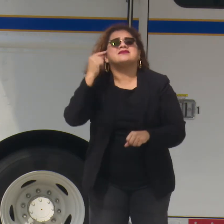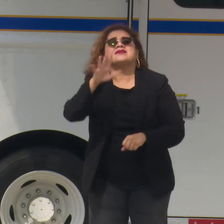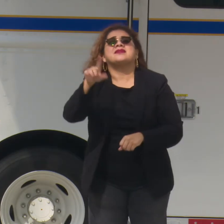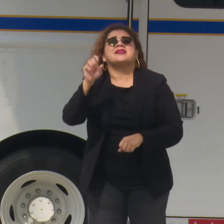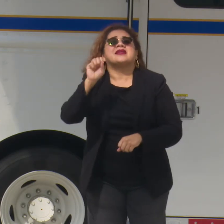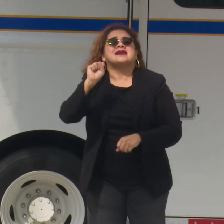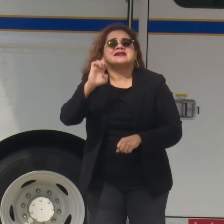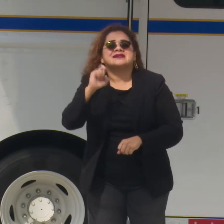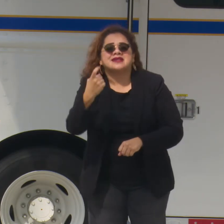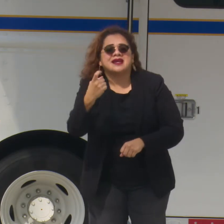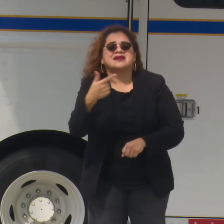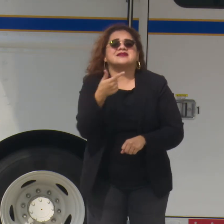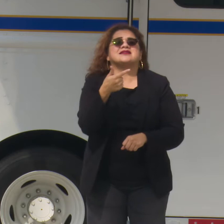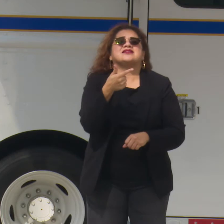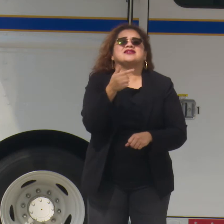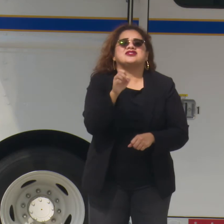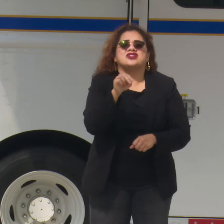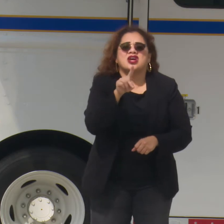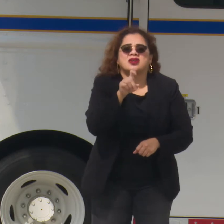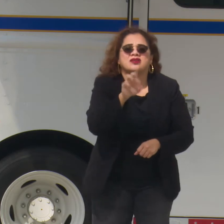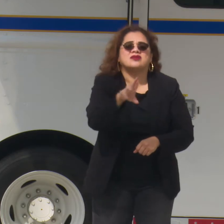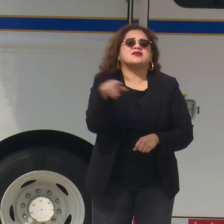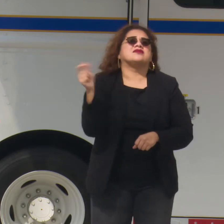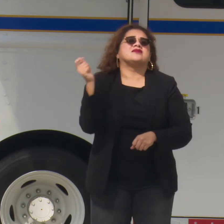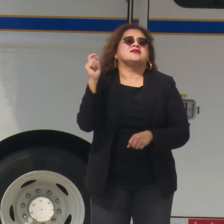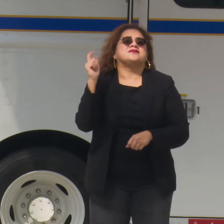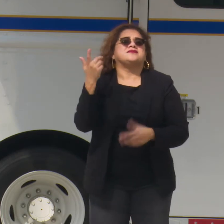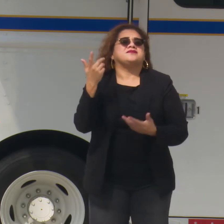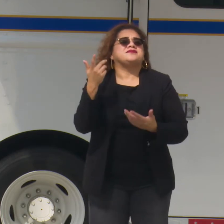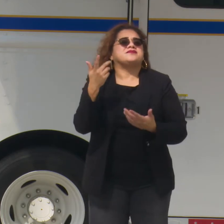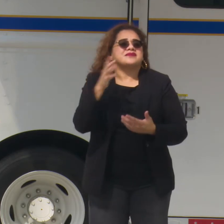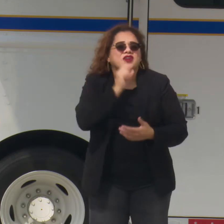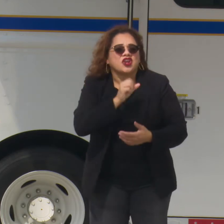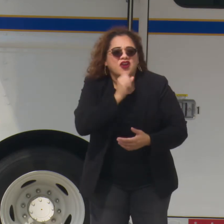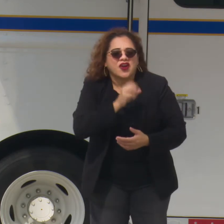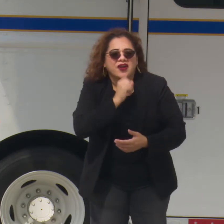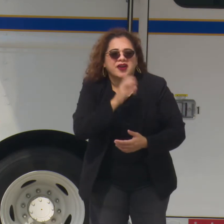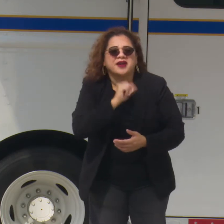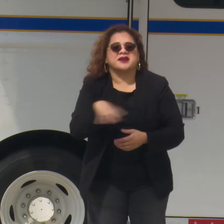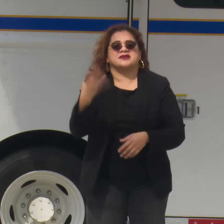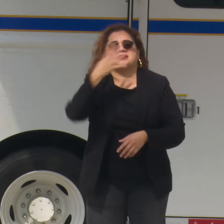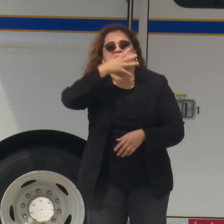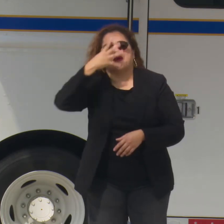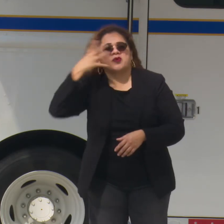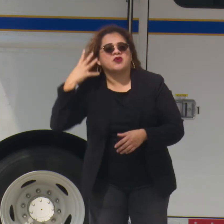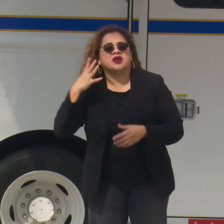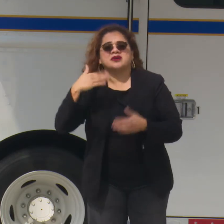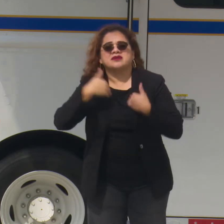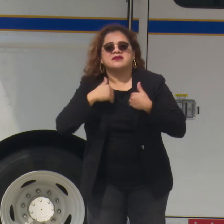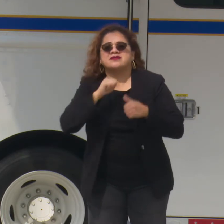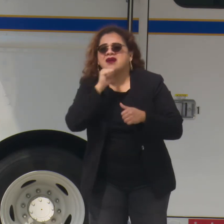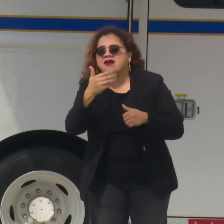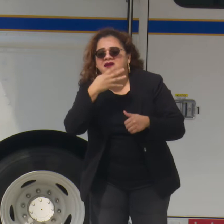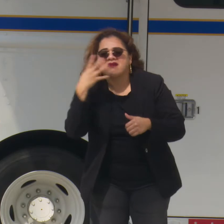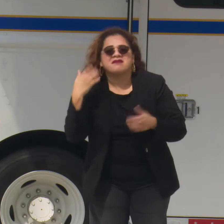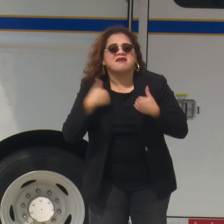access to and are encouraged to get tested. My message to my immigrant brothers and sisters is